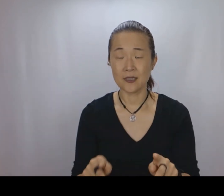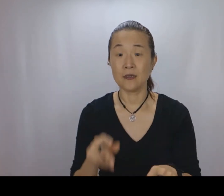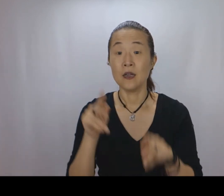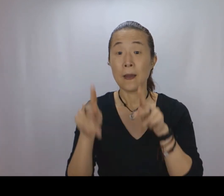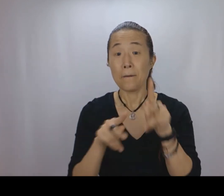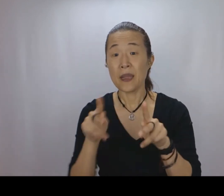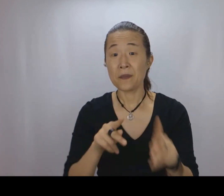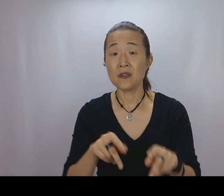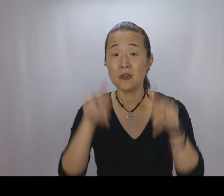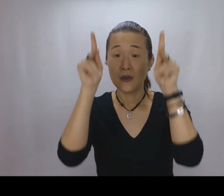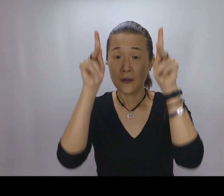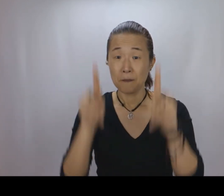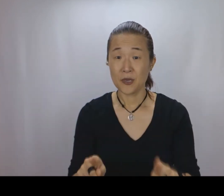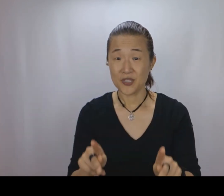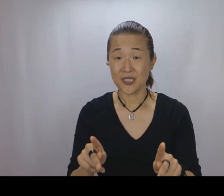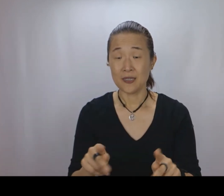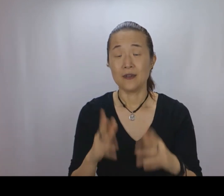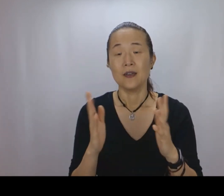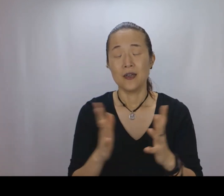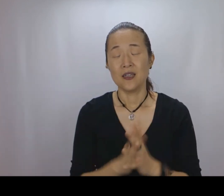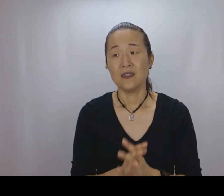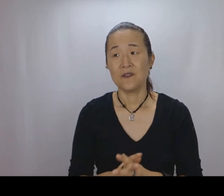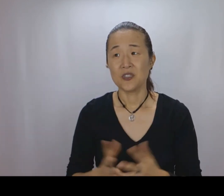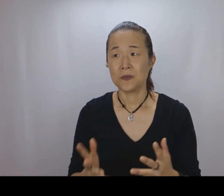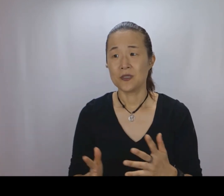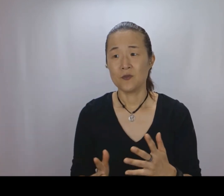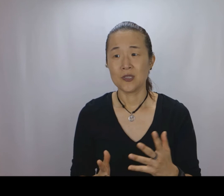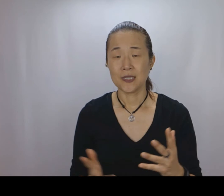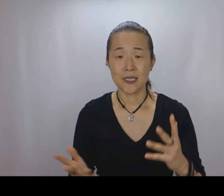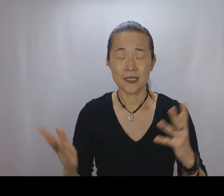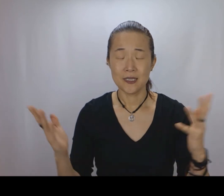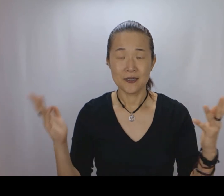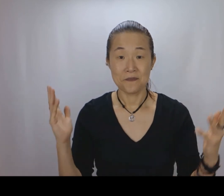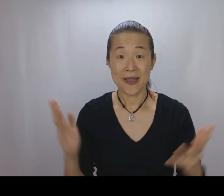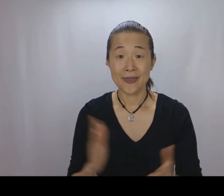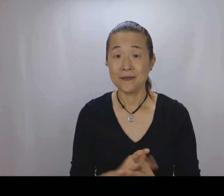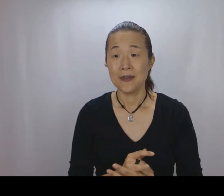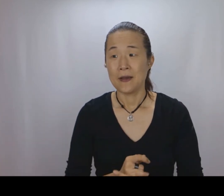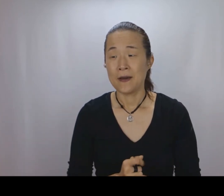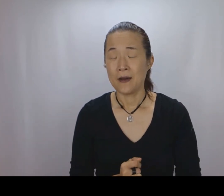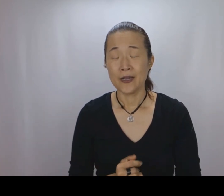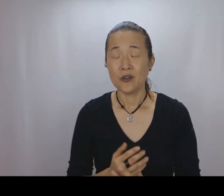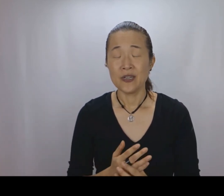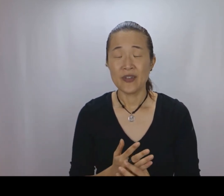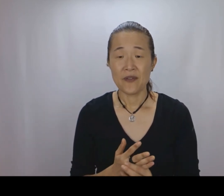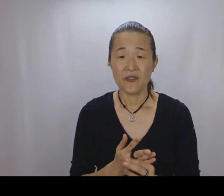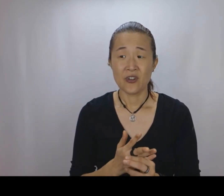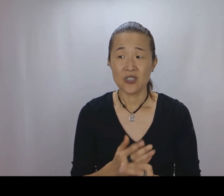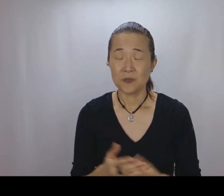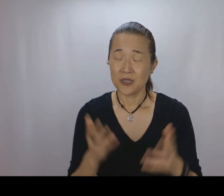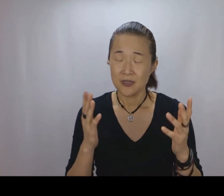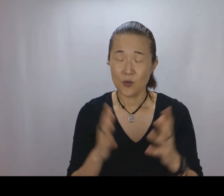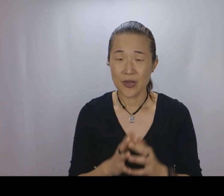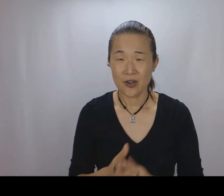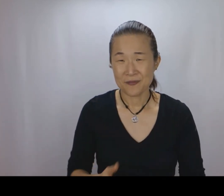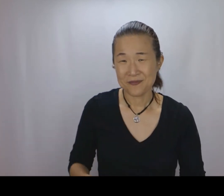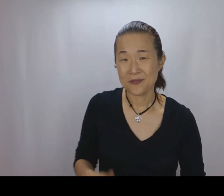So, people, person, and the first person we'll discuss is man. I know eve came first, but she'll be alright.